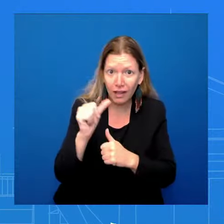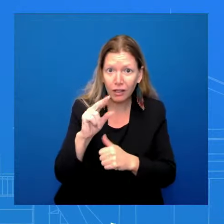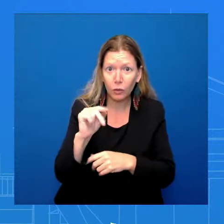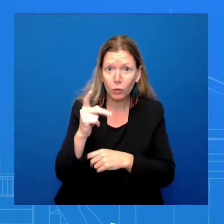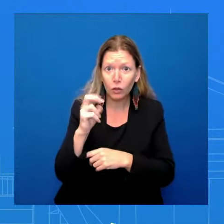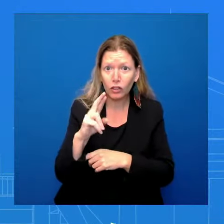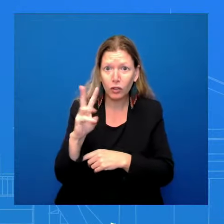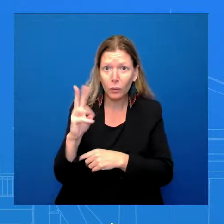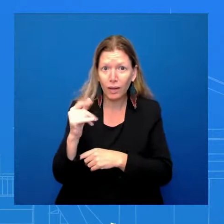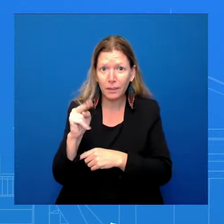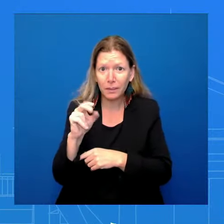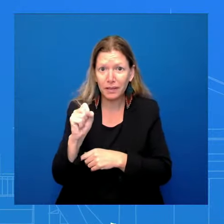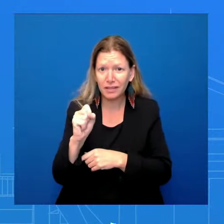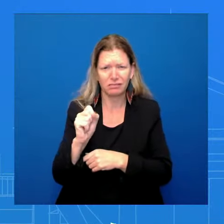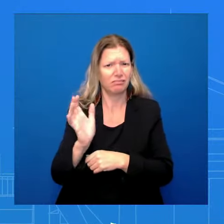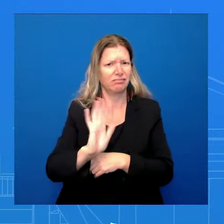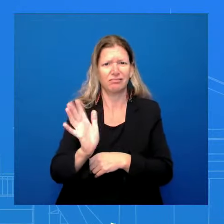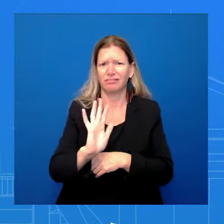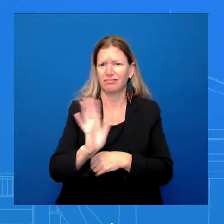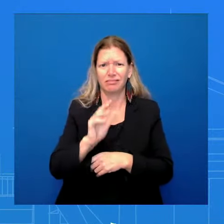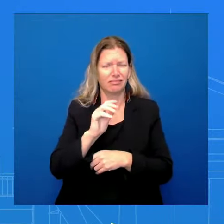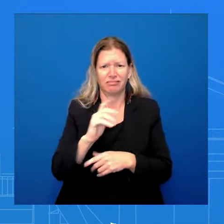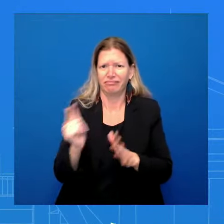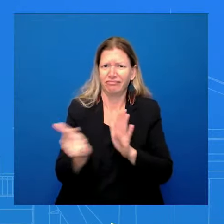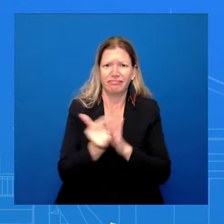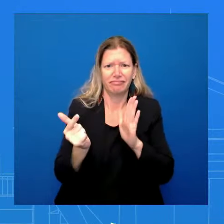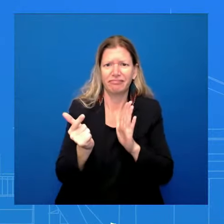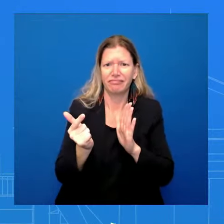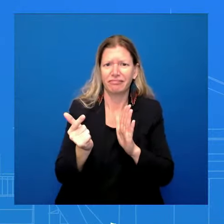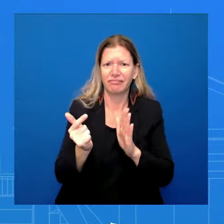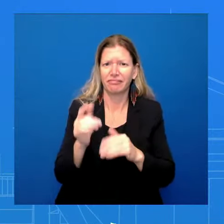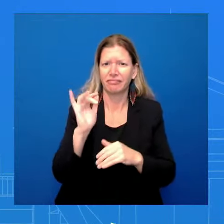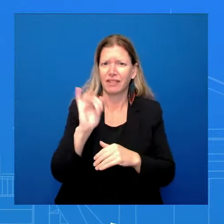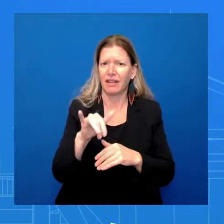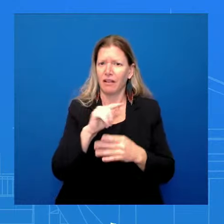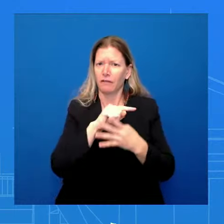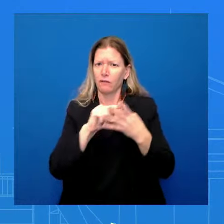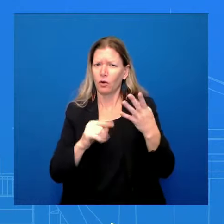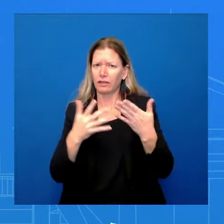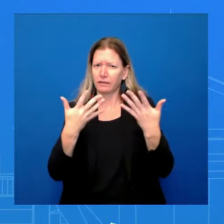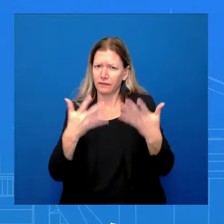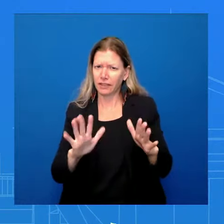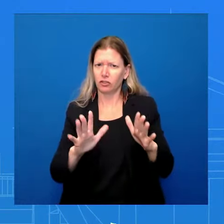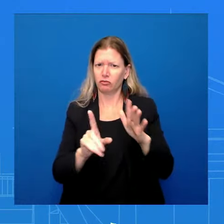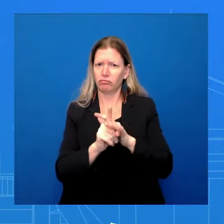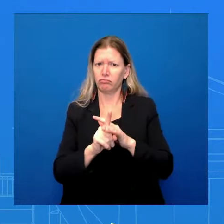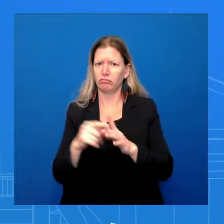all are powerful and, I would argue, in a way, not neutral statements in this context because those are all four things